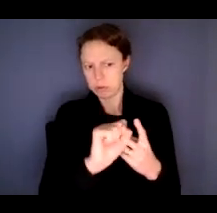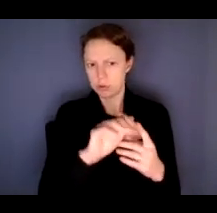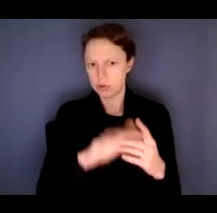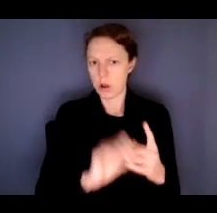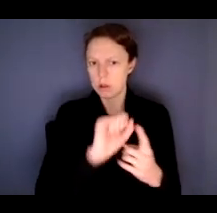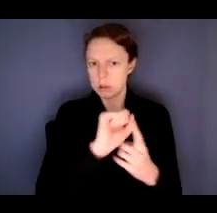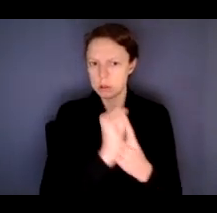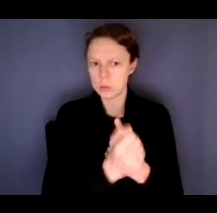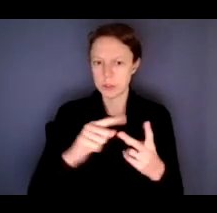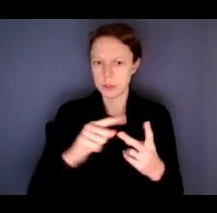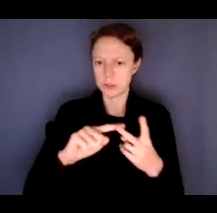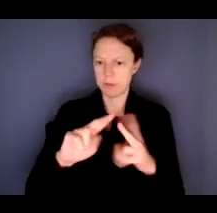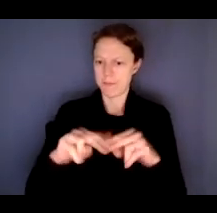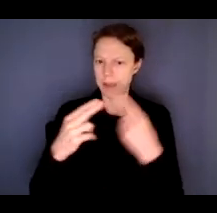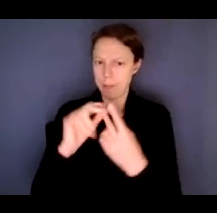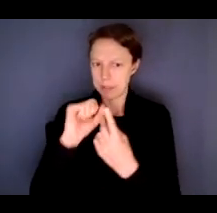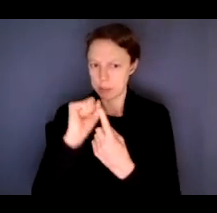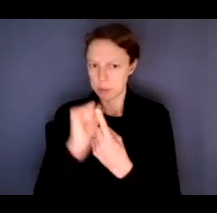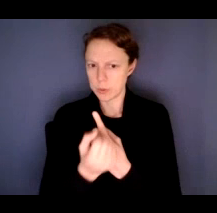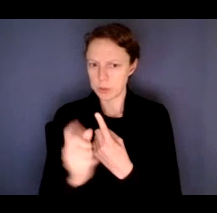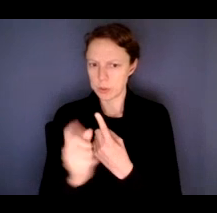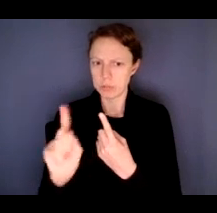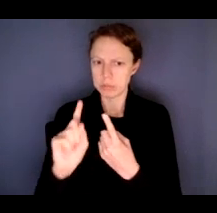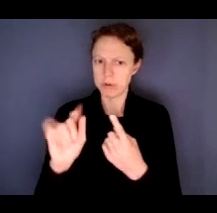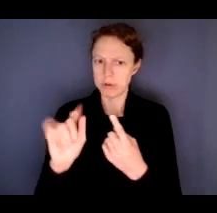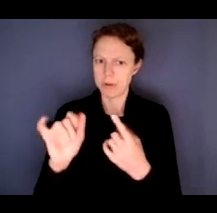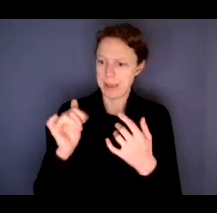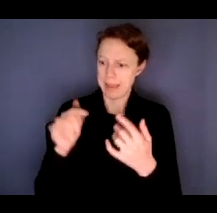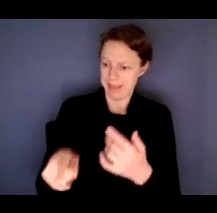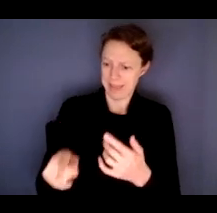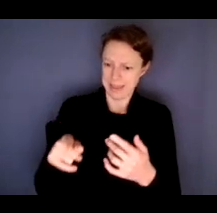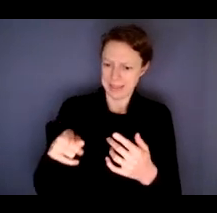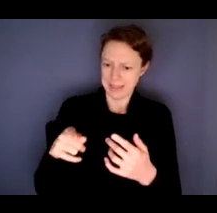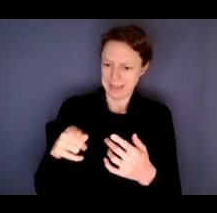factual or evidentiary complexity of the proceedings, so that goes to whether or not